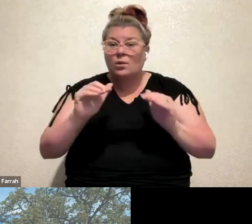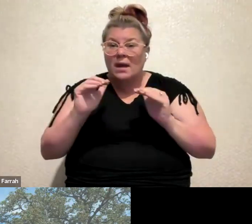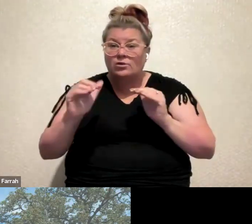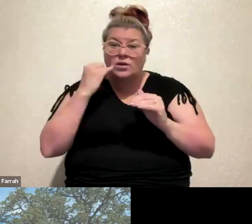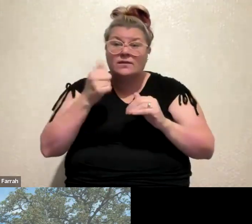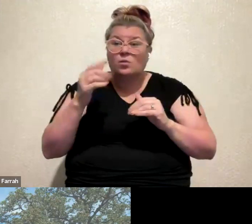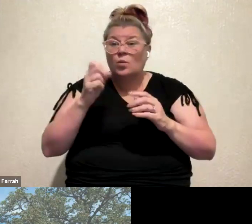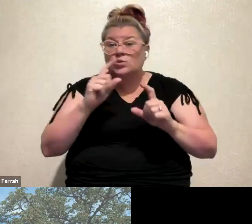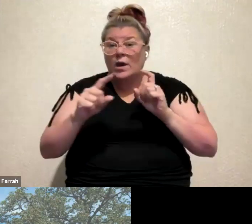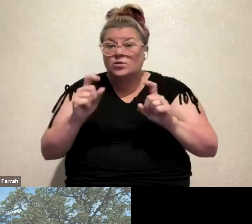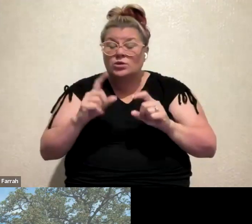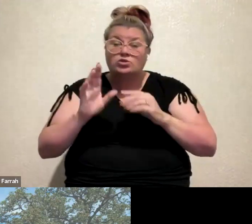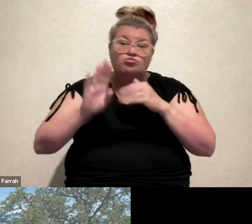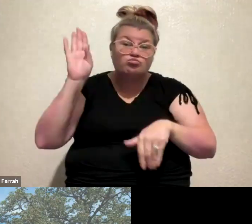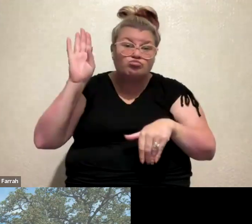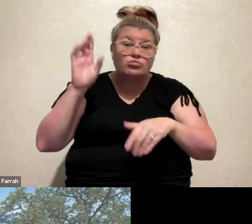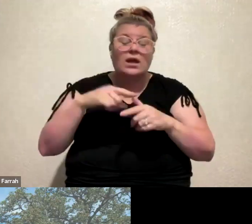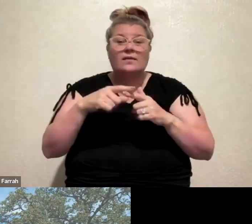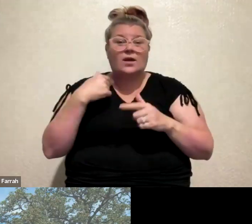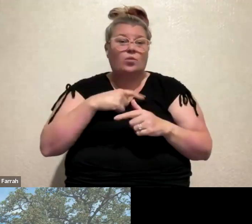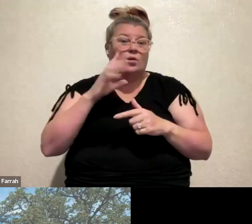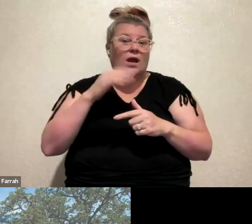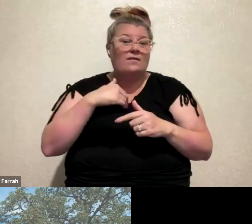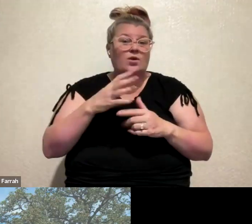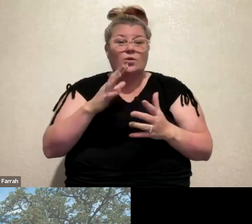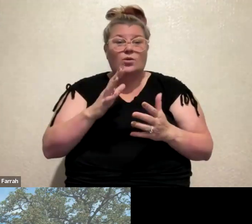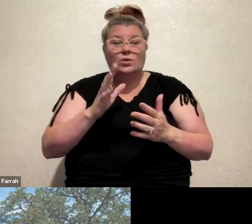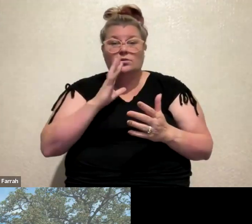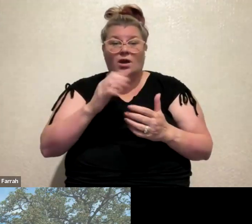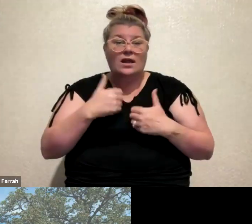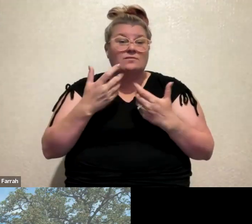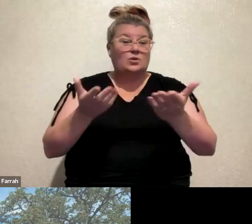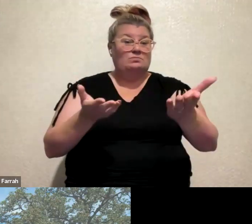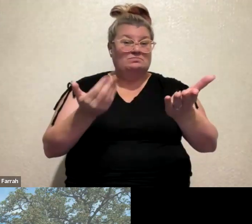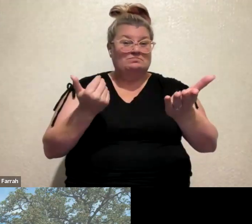raise your hand, and we'll have you address live and Kawena, it looks like the line is open. Hi!